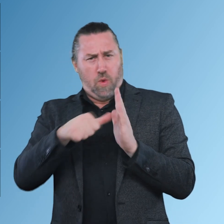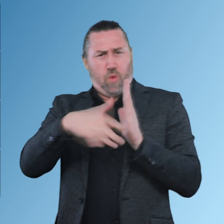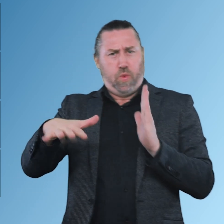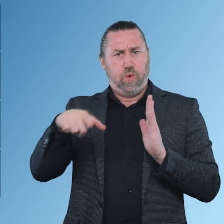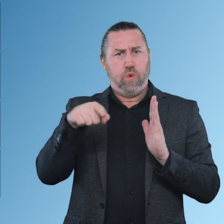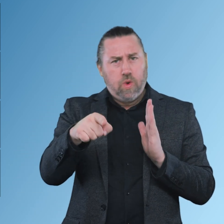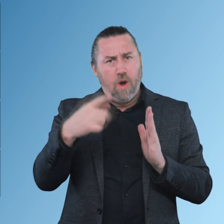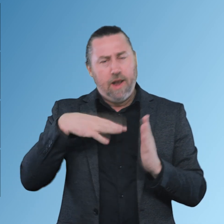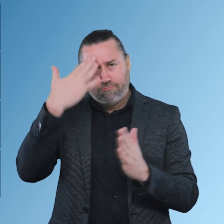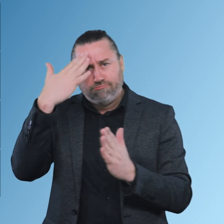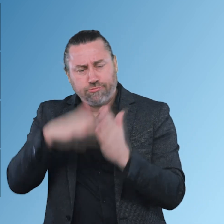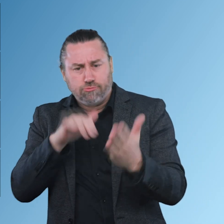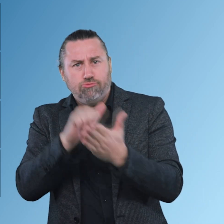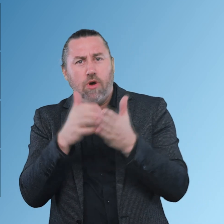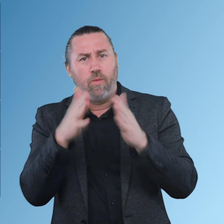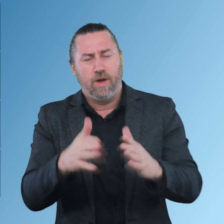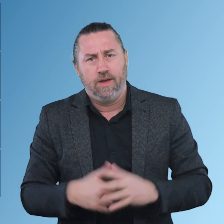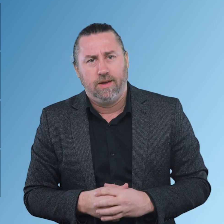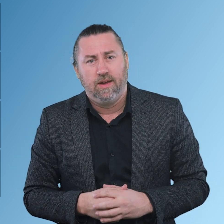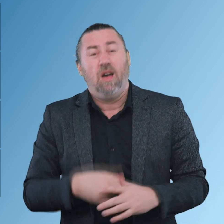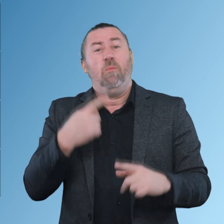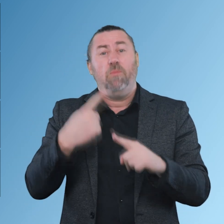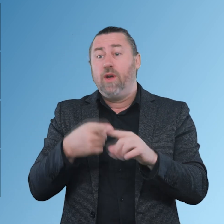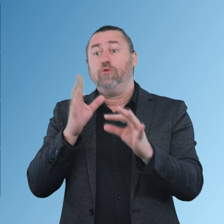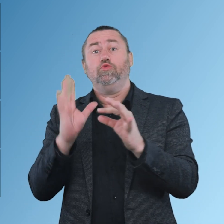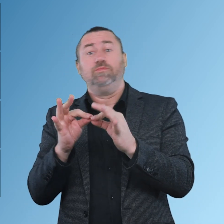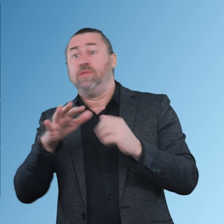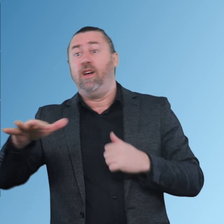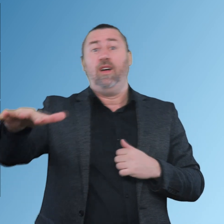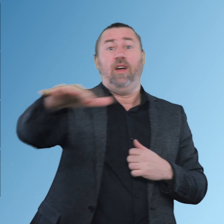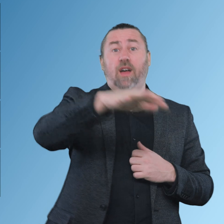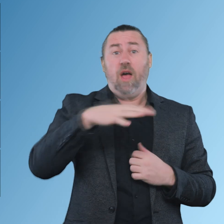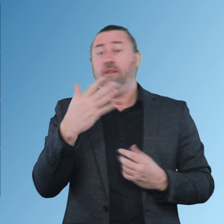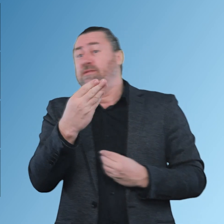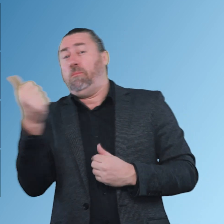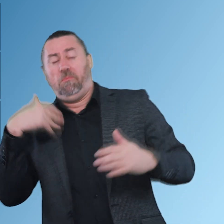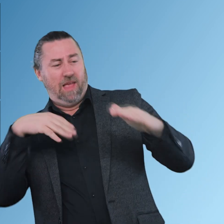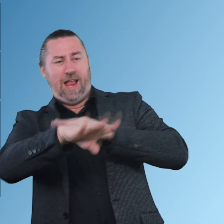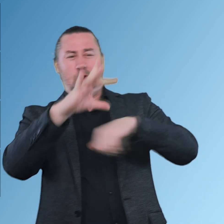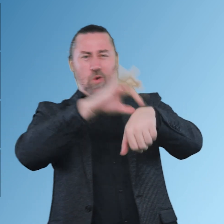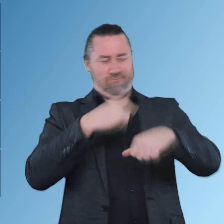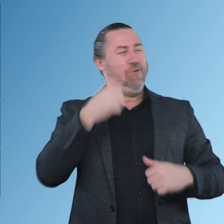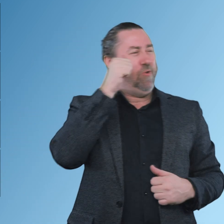There are also limited protections in place as the interpreting industry is self-regulated.